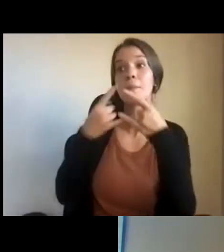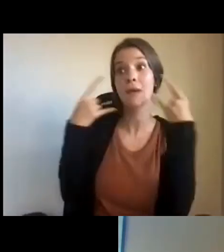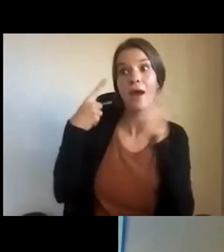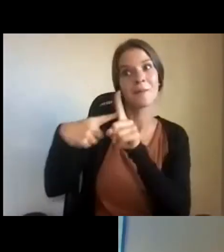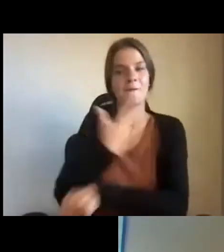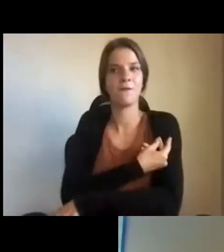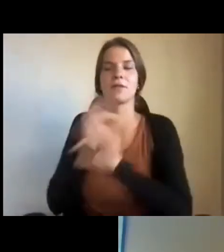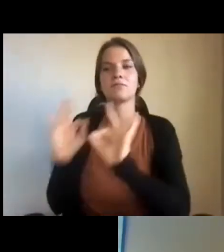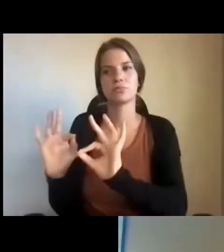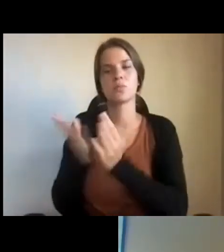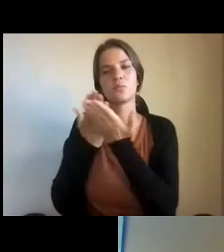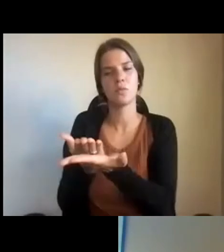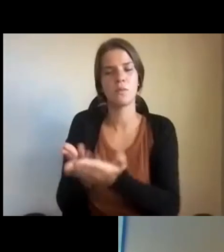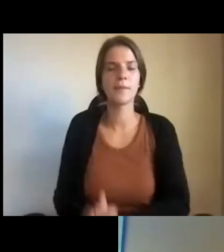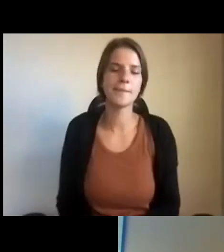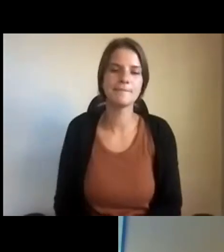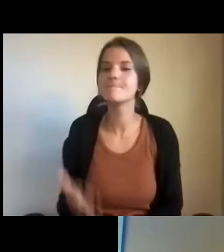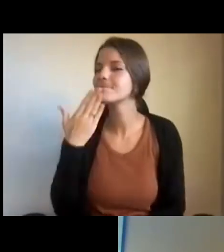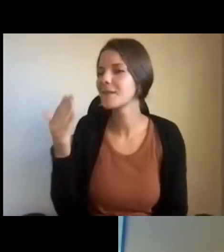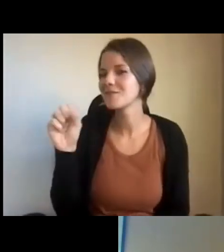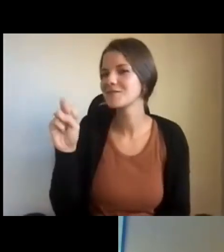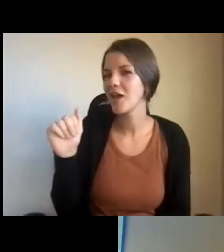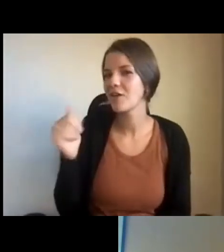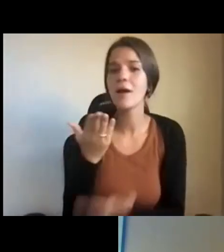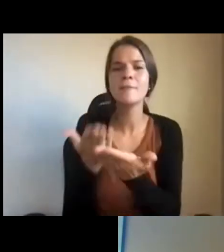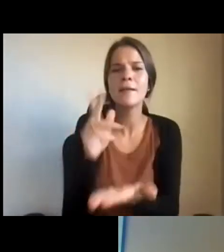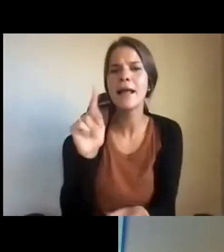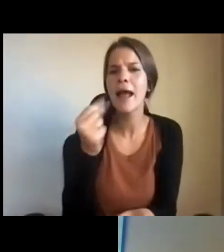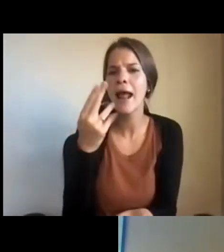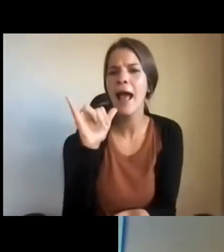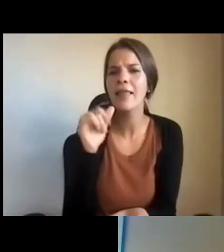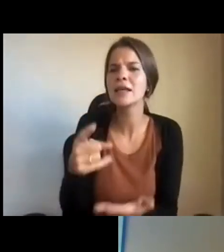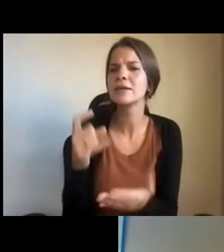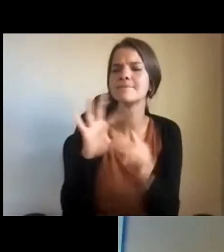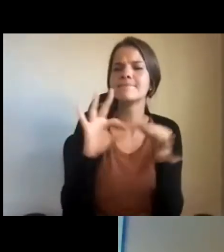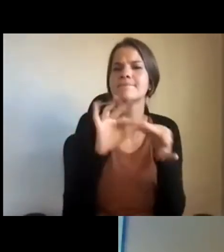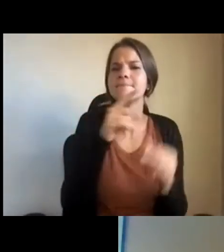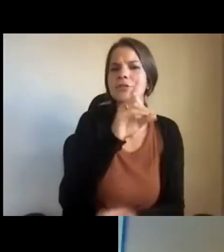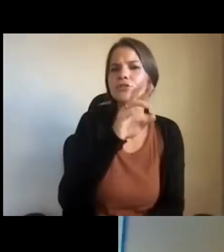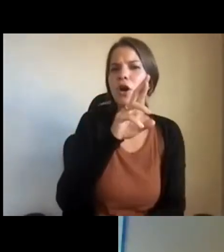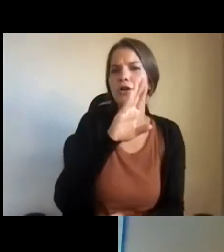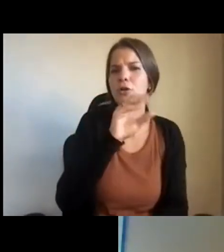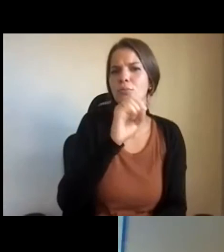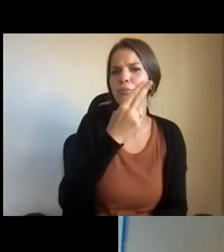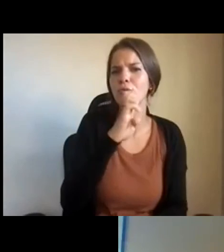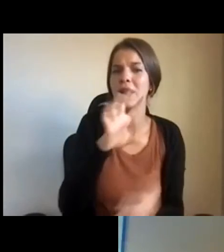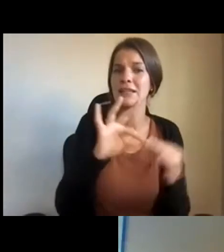Great, thank you Sarah. Kathy earlier Dr. Branche mentioned the eventual need for boosters